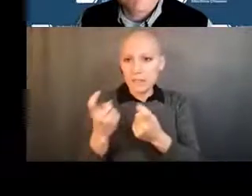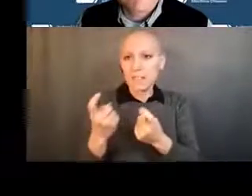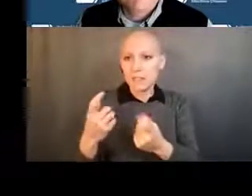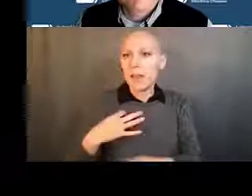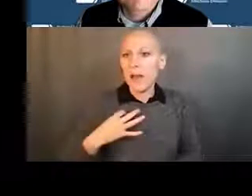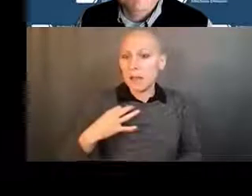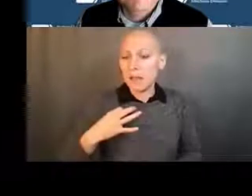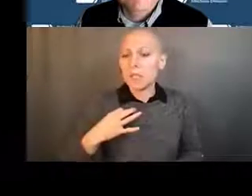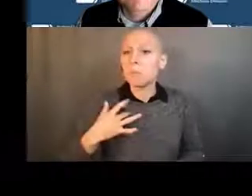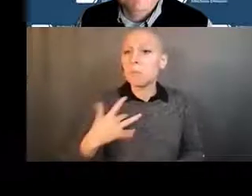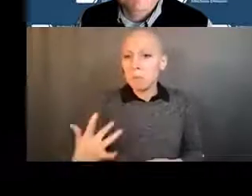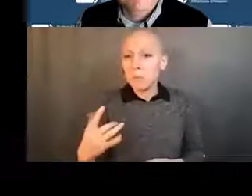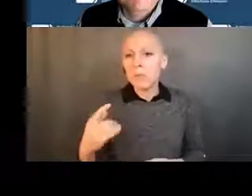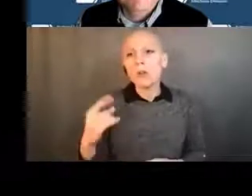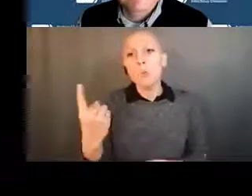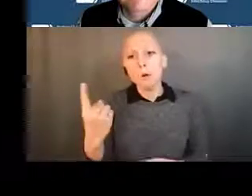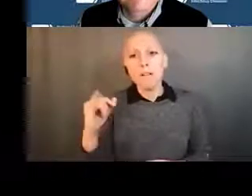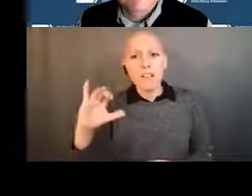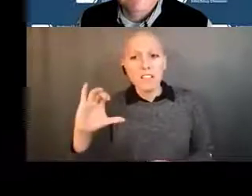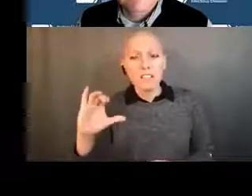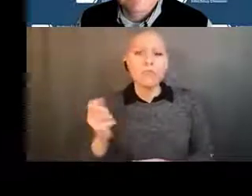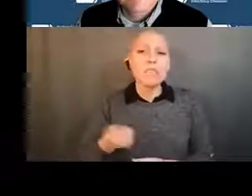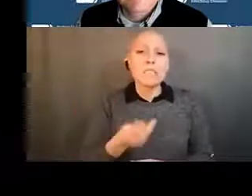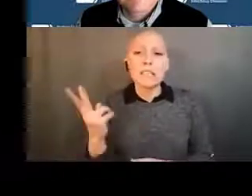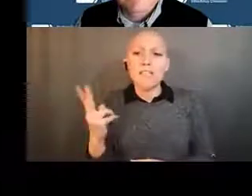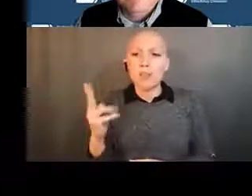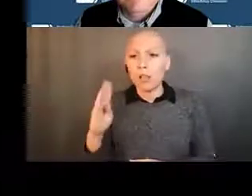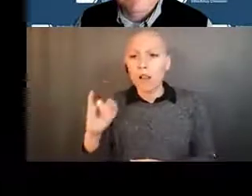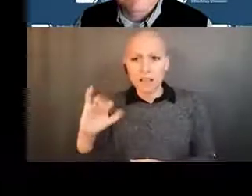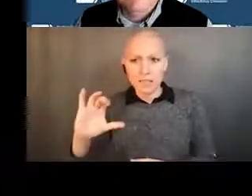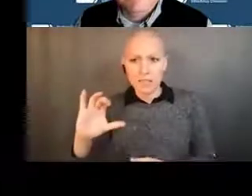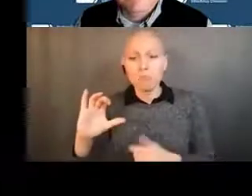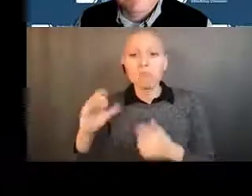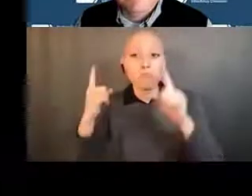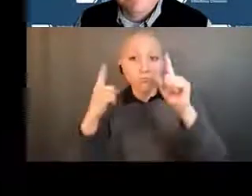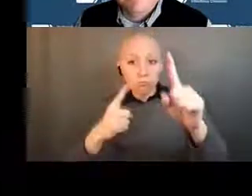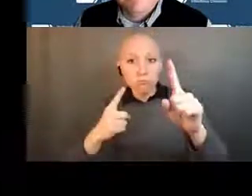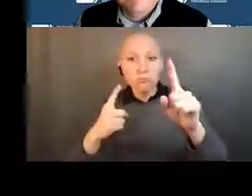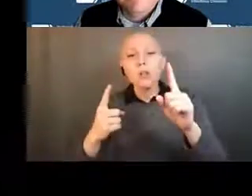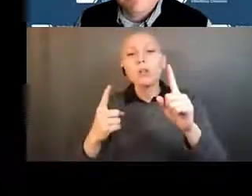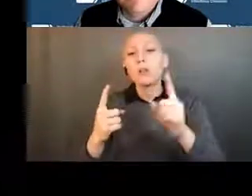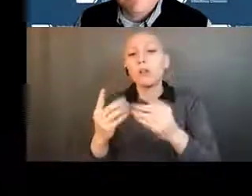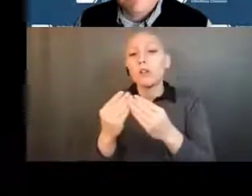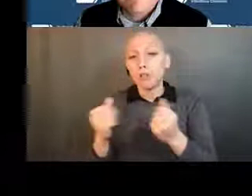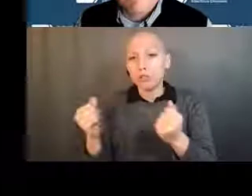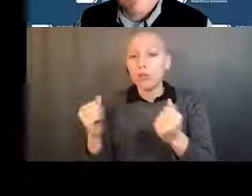looking to solve a specific, high priority grant question, scientific question.